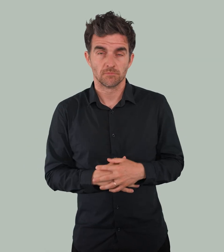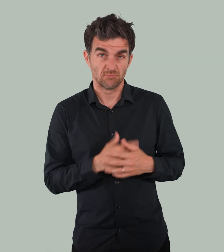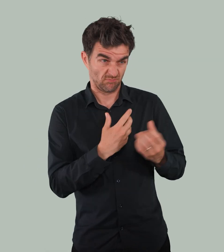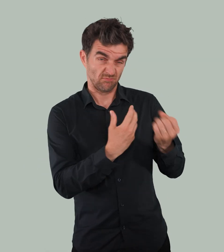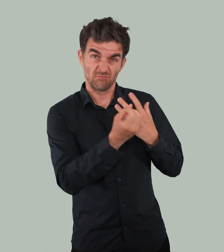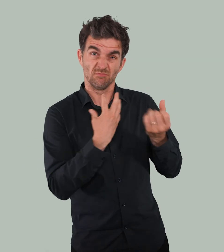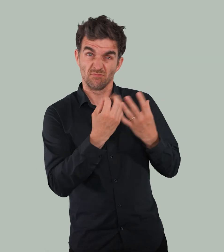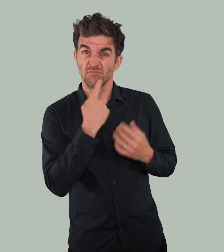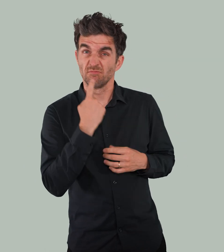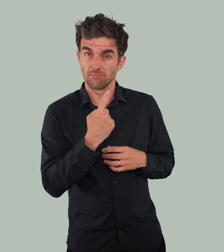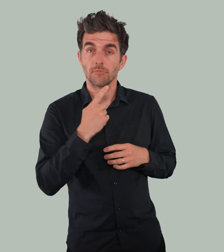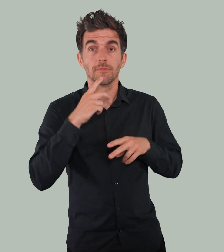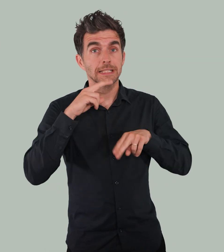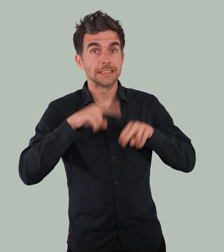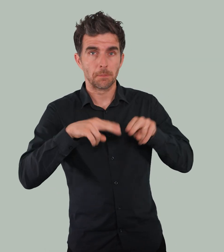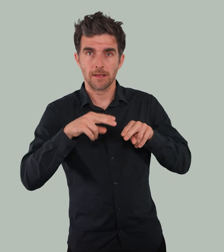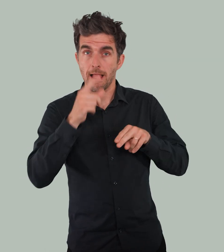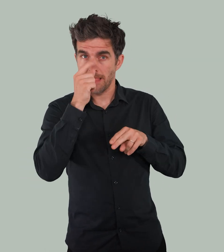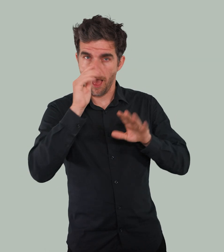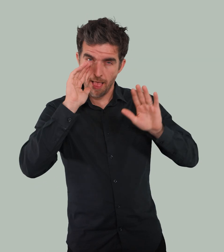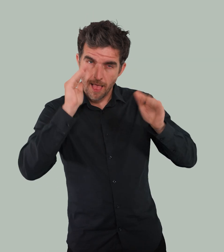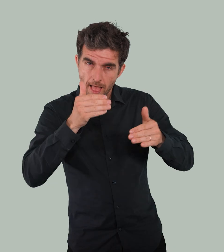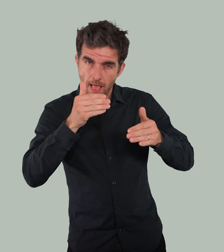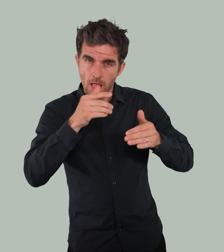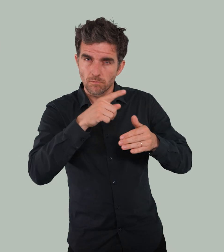Respondents also say that assessments can focus on what is